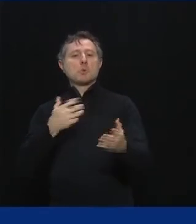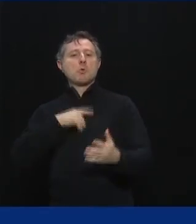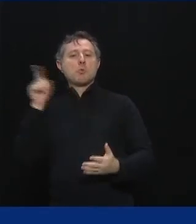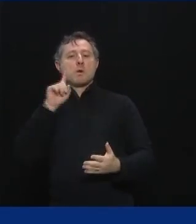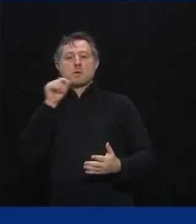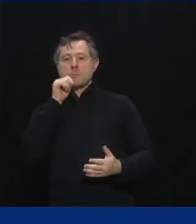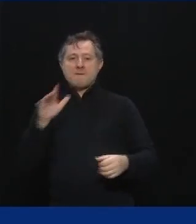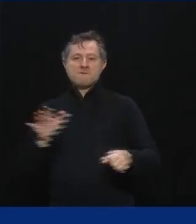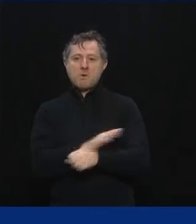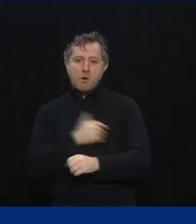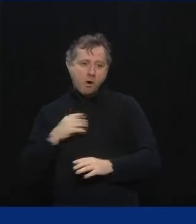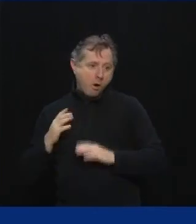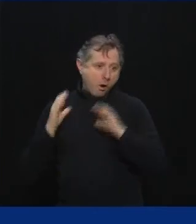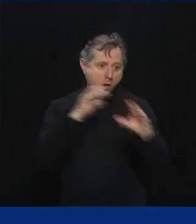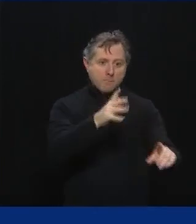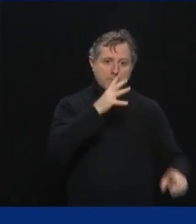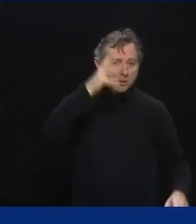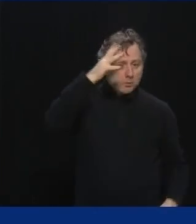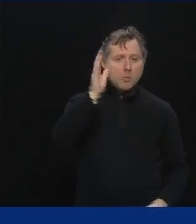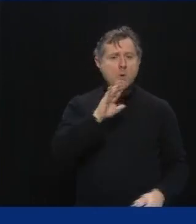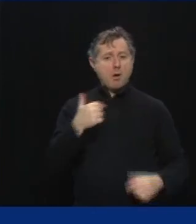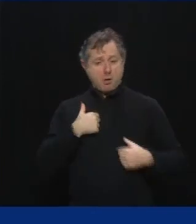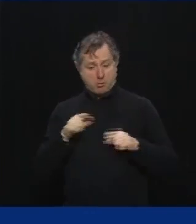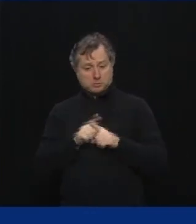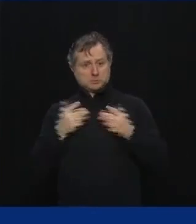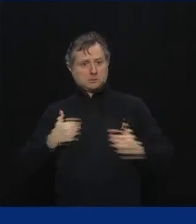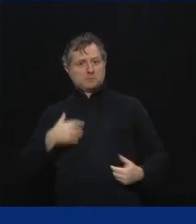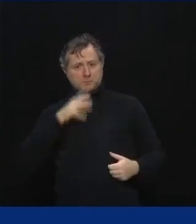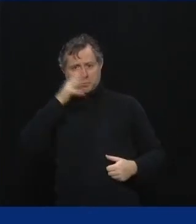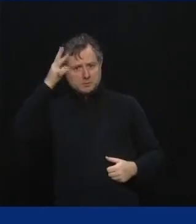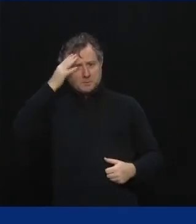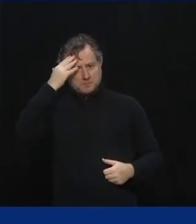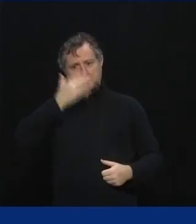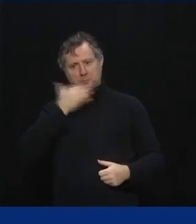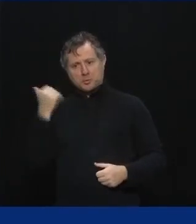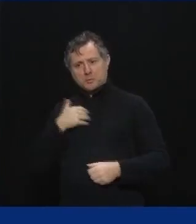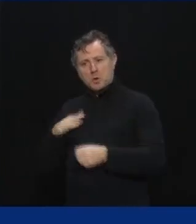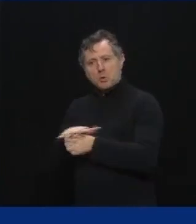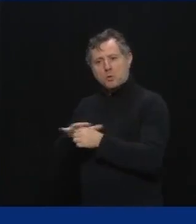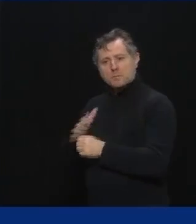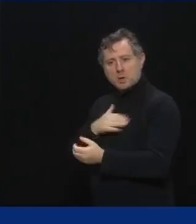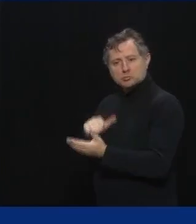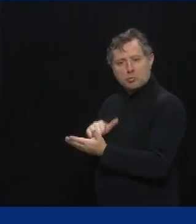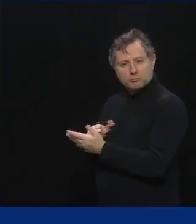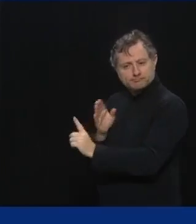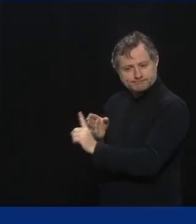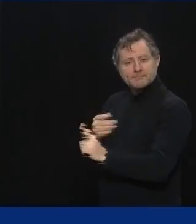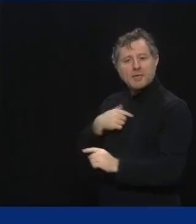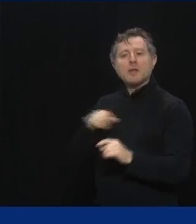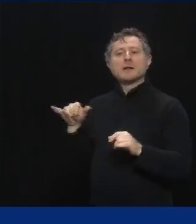DASHBOARDS HERE. SO, YES, ALL OF THE ABOVE APPROACH. SO I'M NOT PUTTING IT ON THE